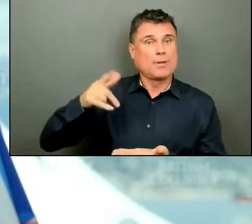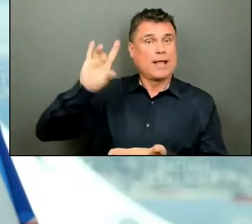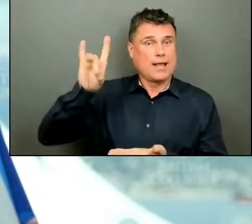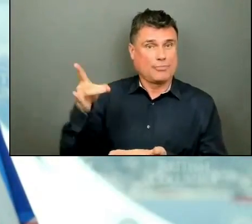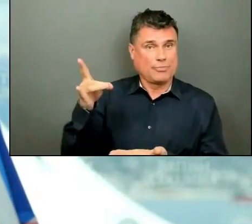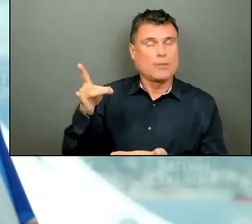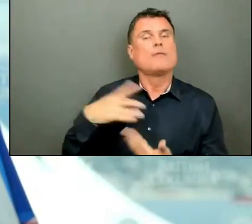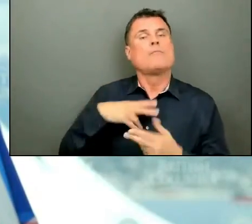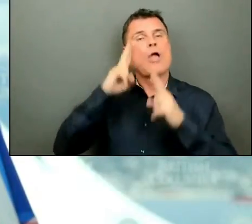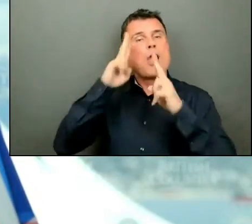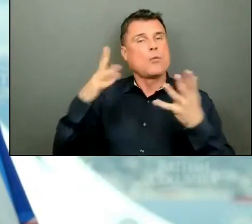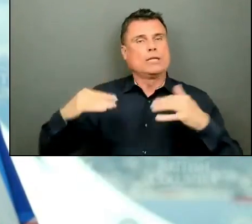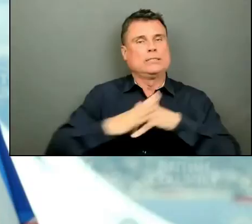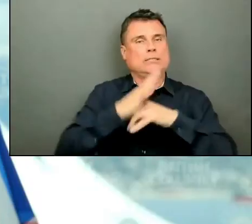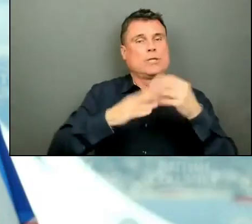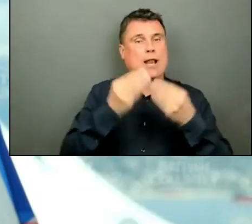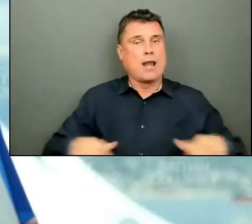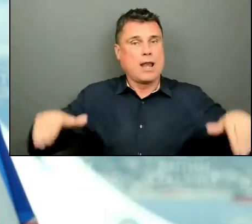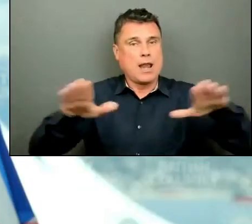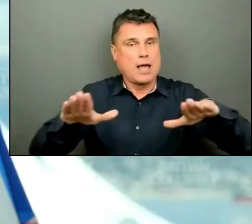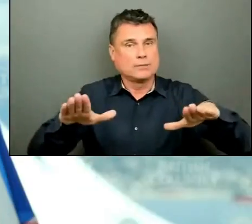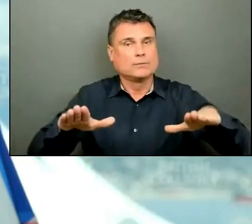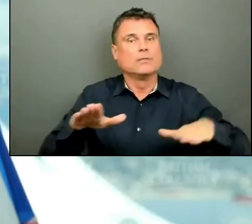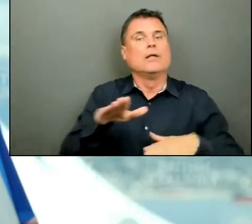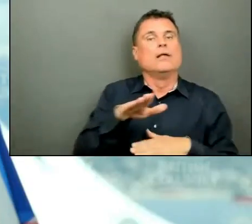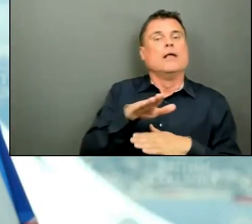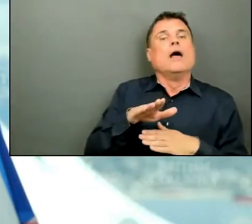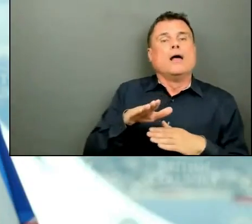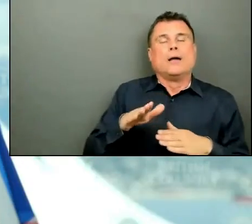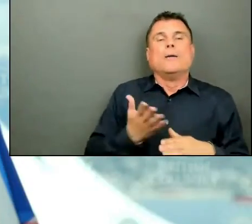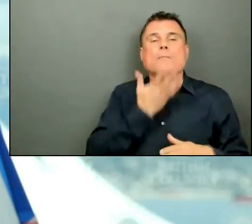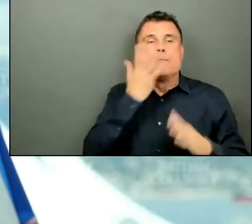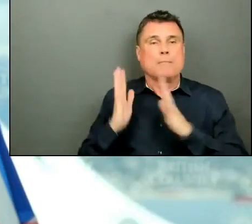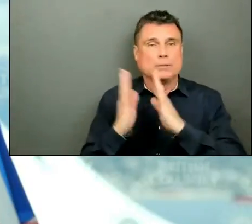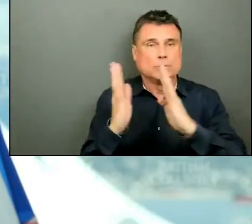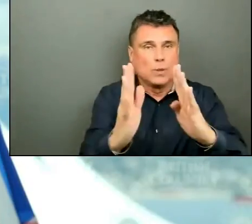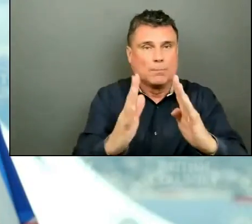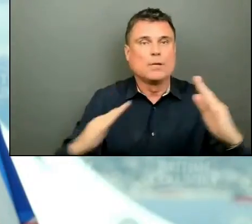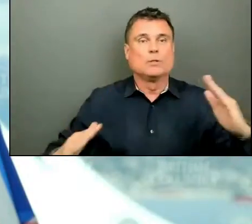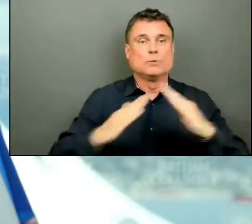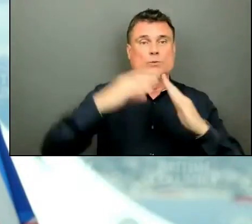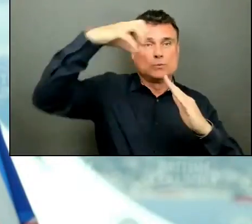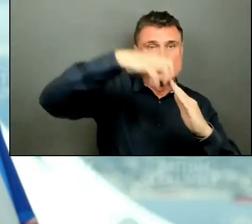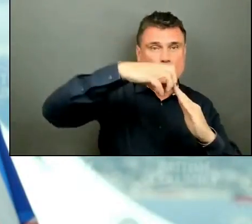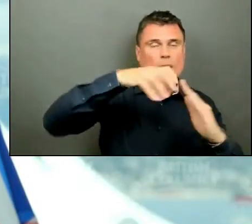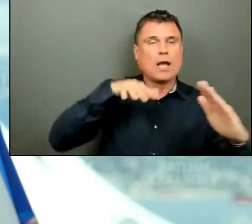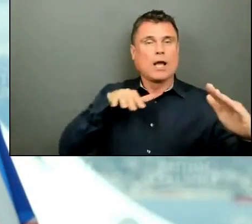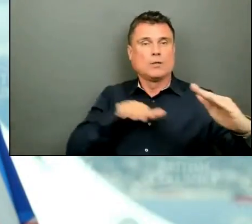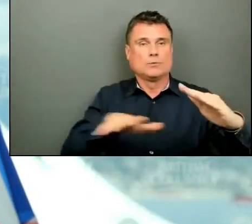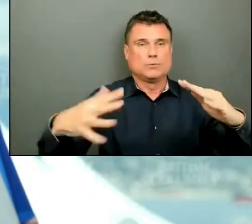be here for the first nations and we thank them for allowing us to do this on their lands.